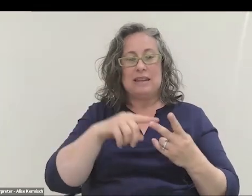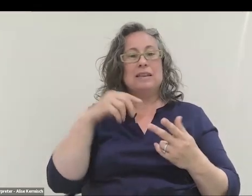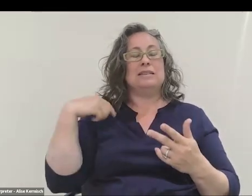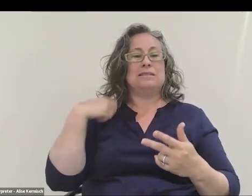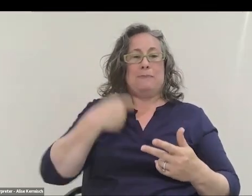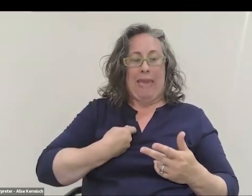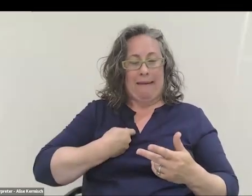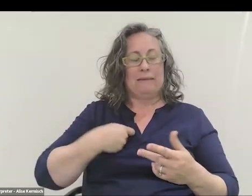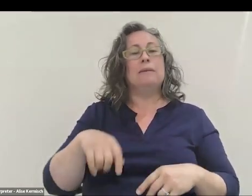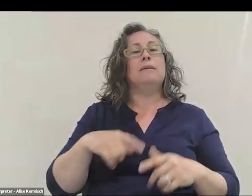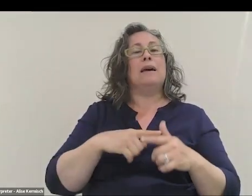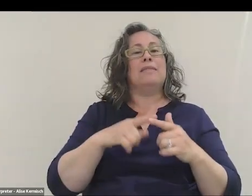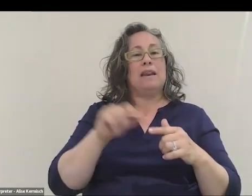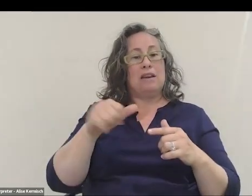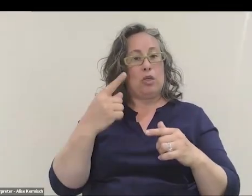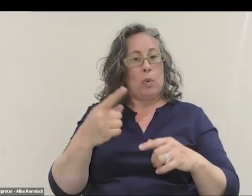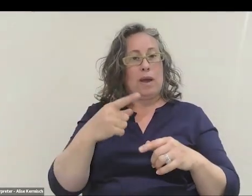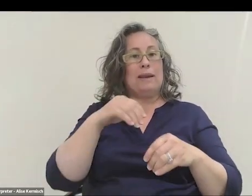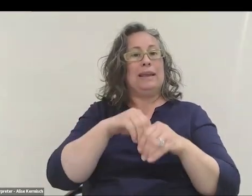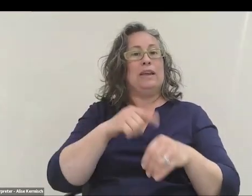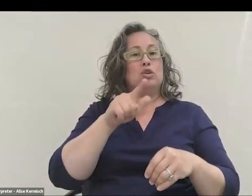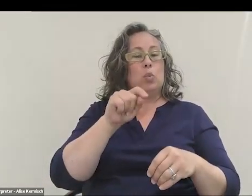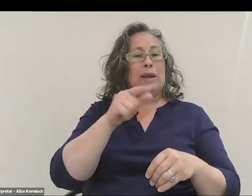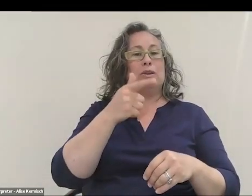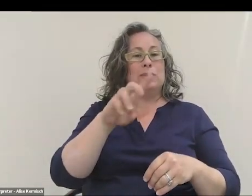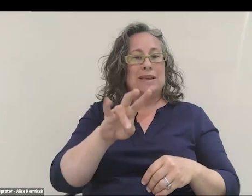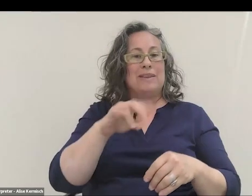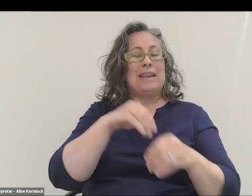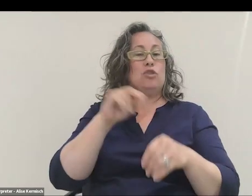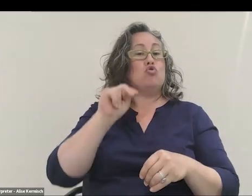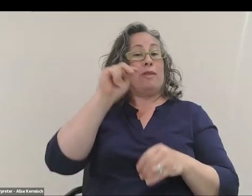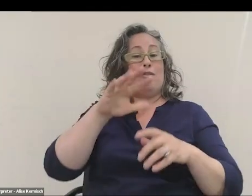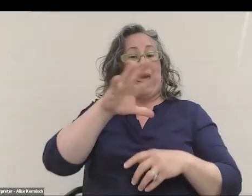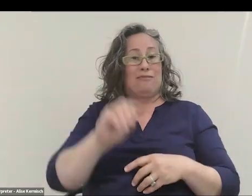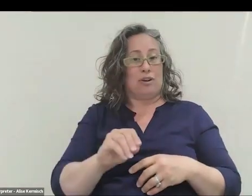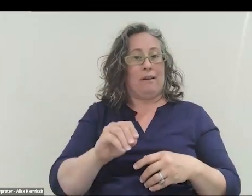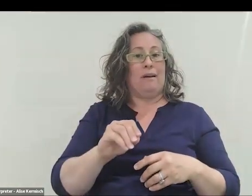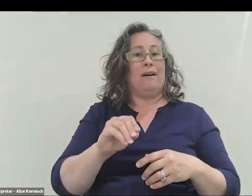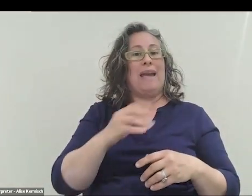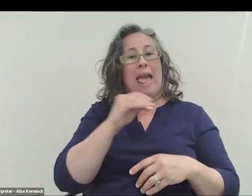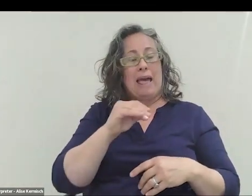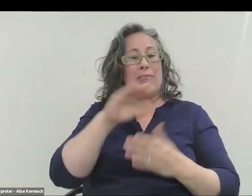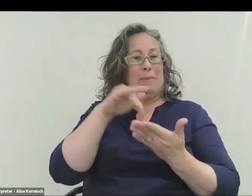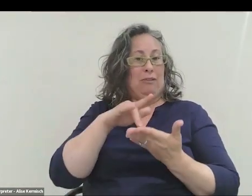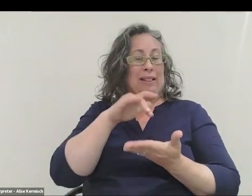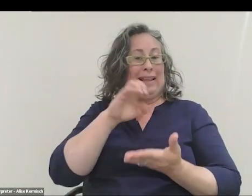is going through Northern Africa and the Middle East. Really some of the devices that we sent out,